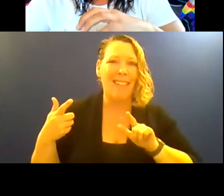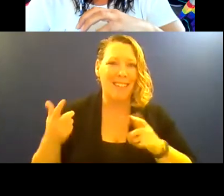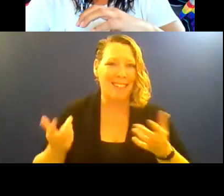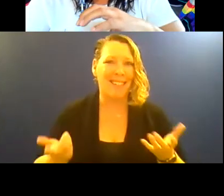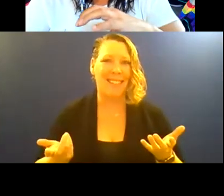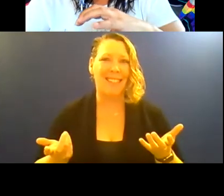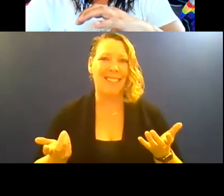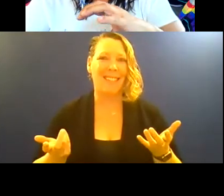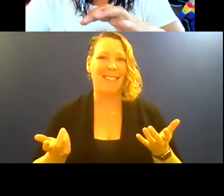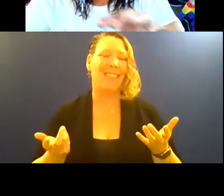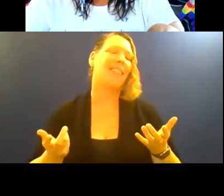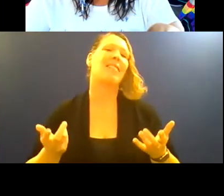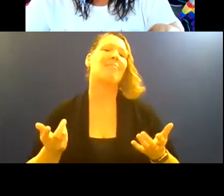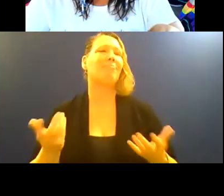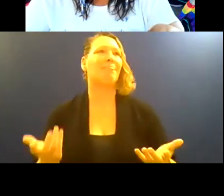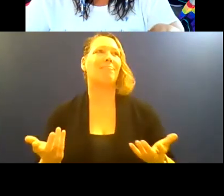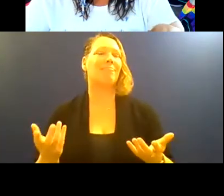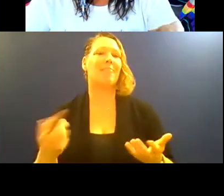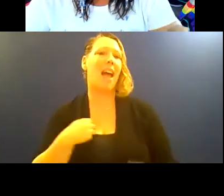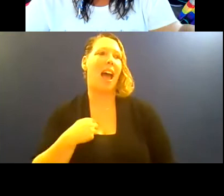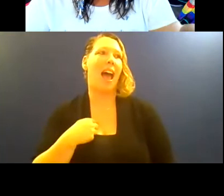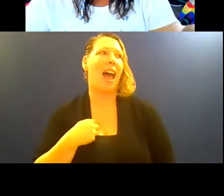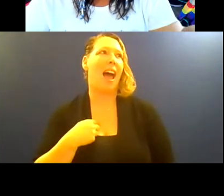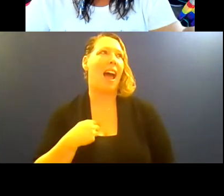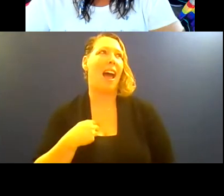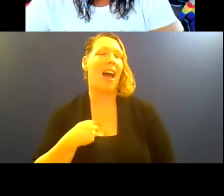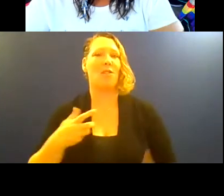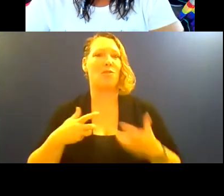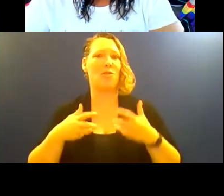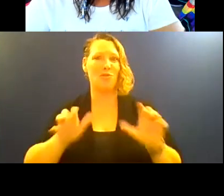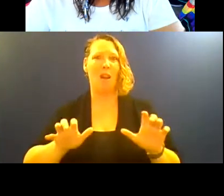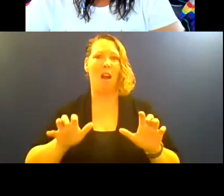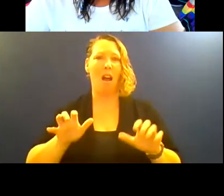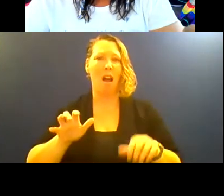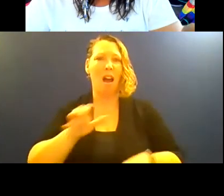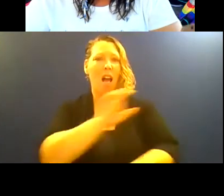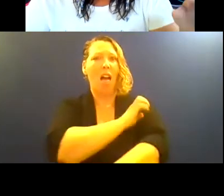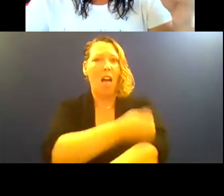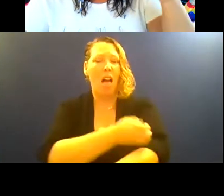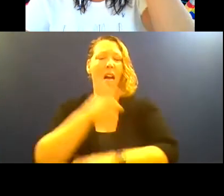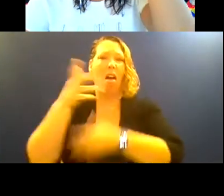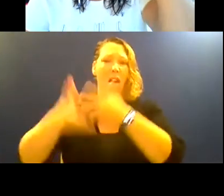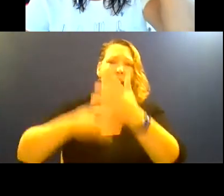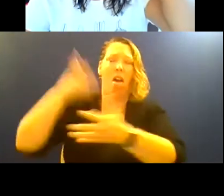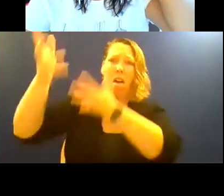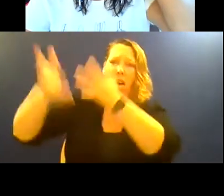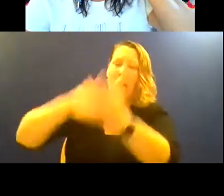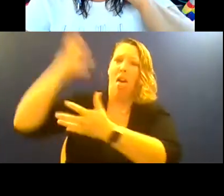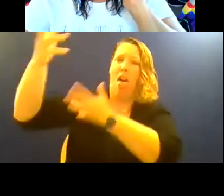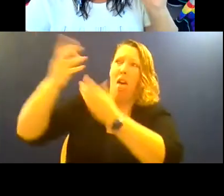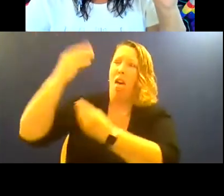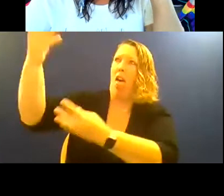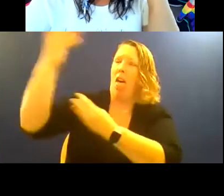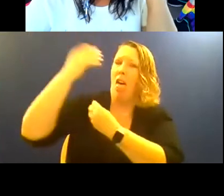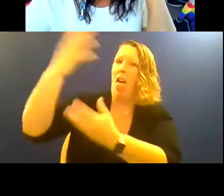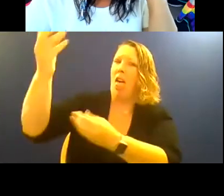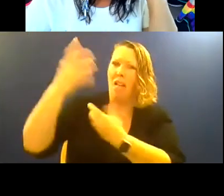Um, you know i I don't want to be putting my energy into that.